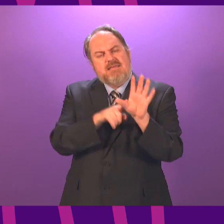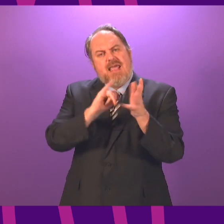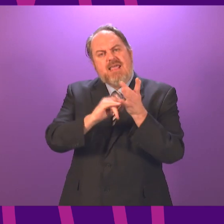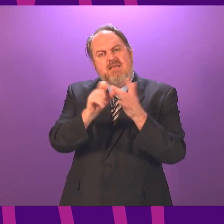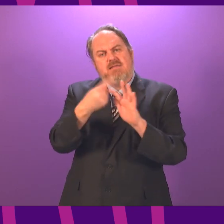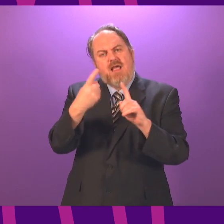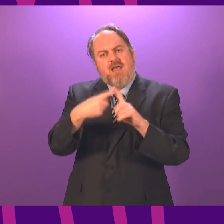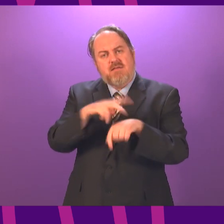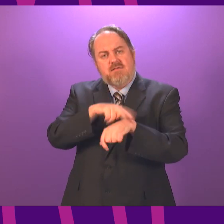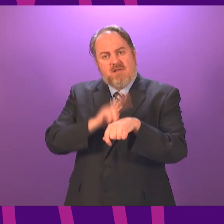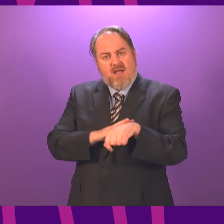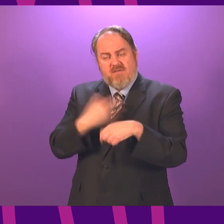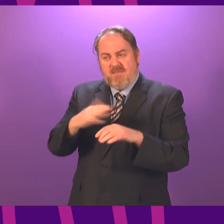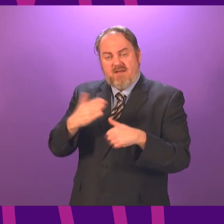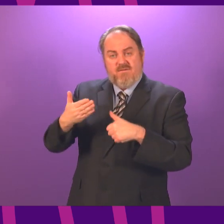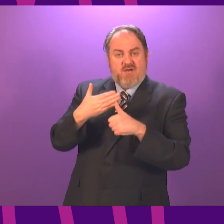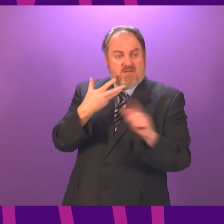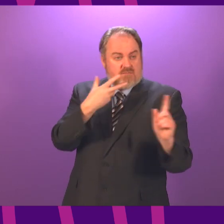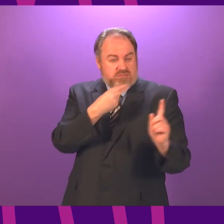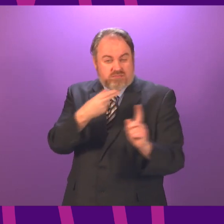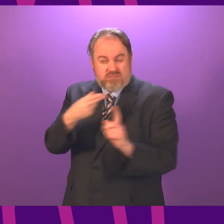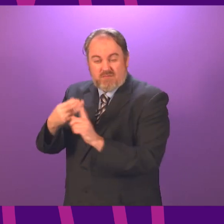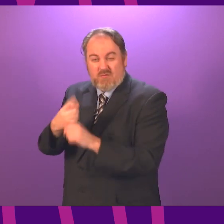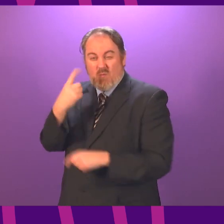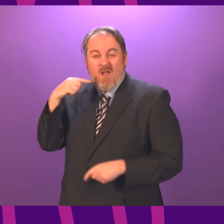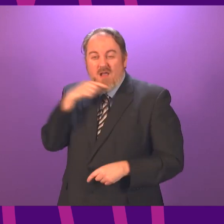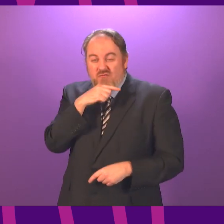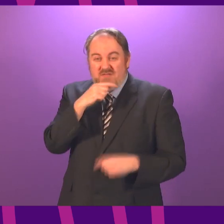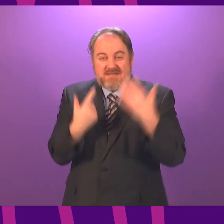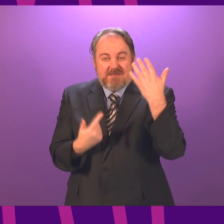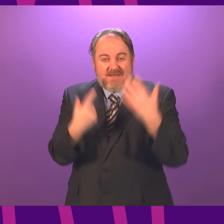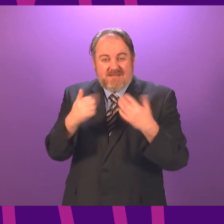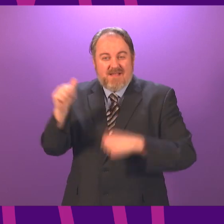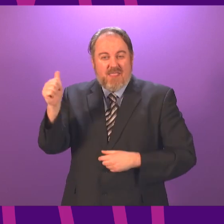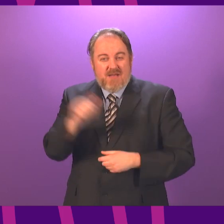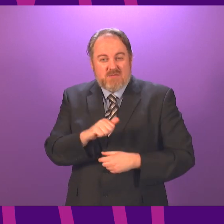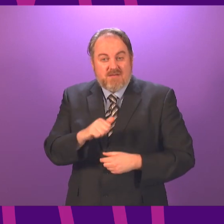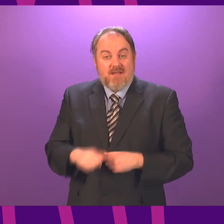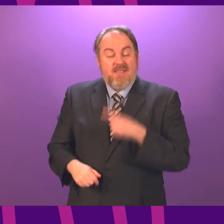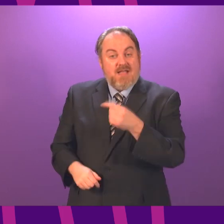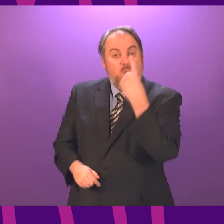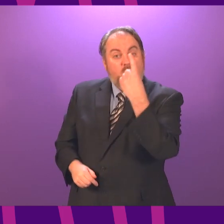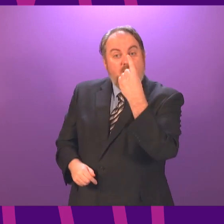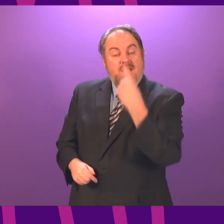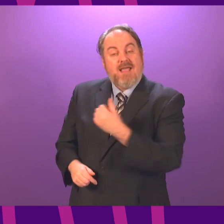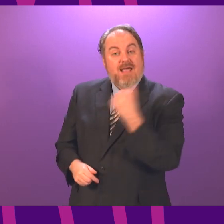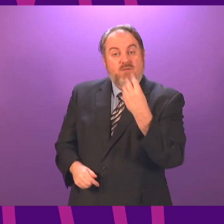extraordinary efforts of NHS Tayside’s staff in having delivered the first dose of vaccination to more than 117,000 people, which is more than a third of the adult population of Tayside?